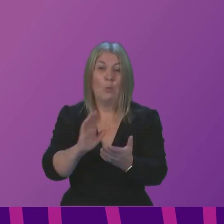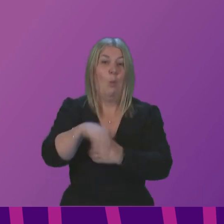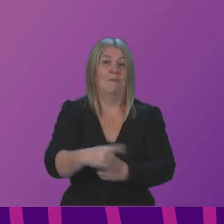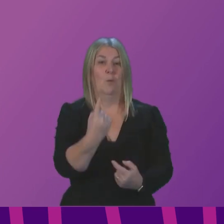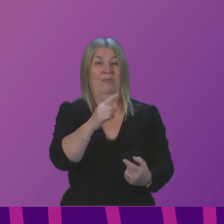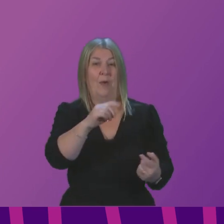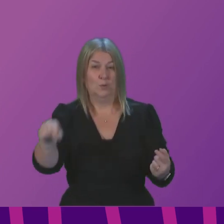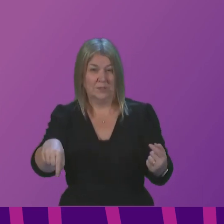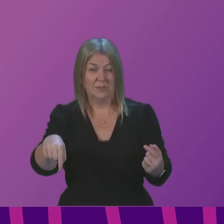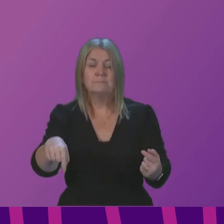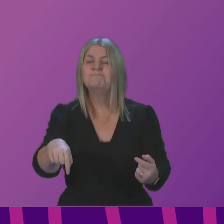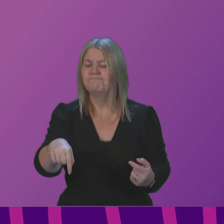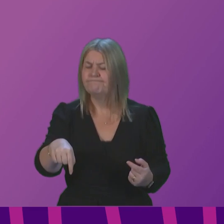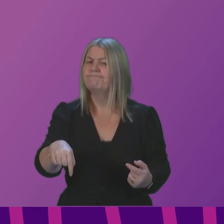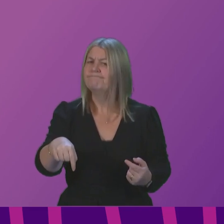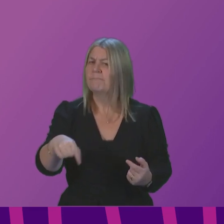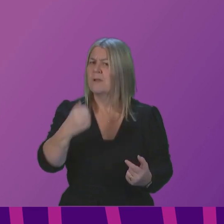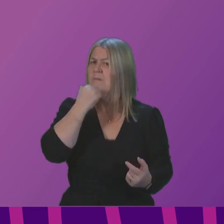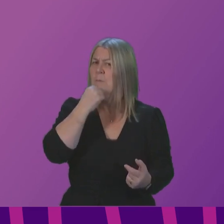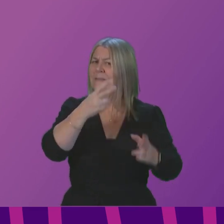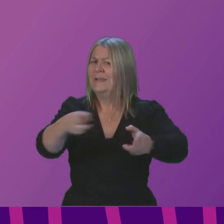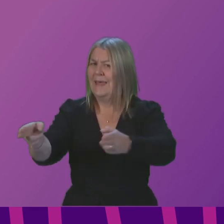devastating figures emphasise the point that action must be taken and that a range of methods,